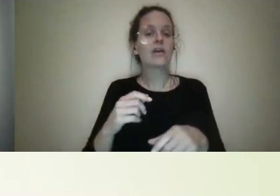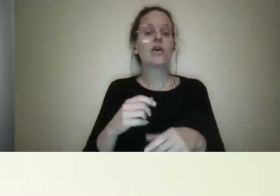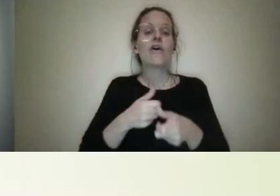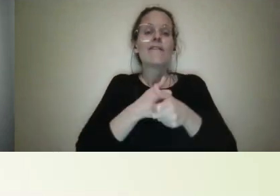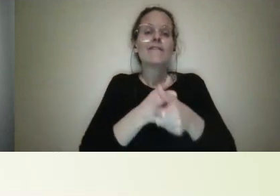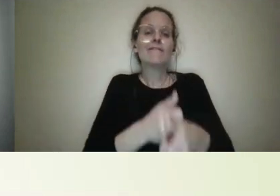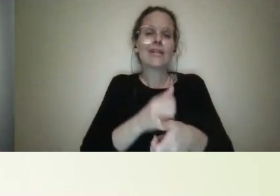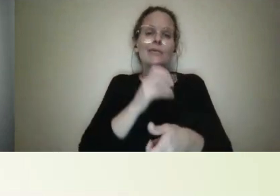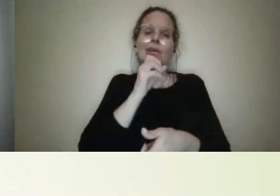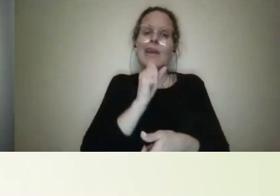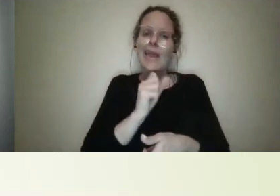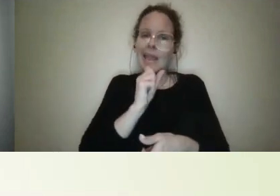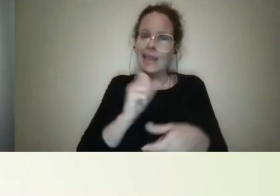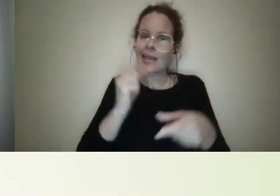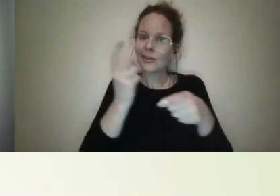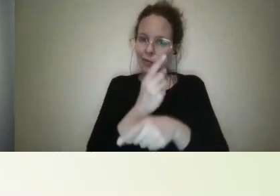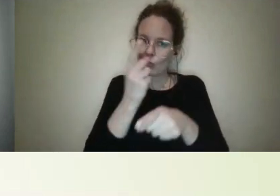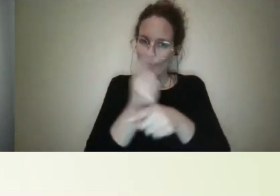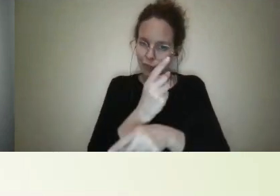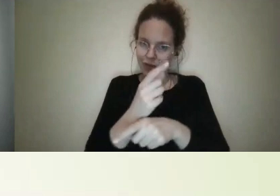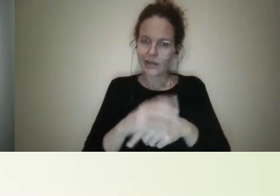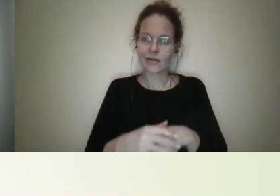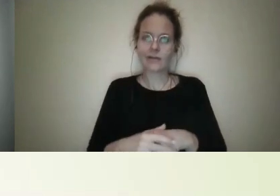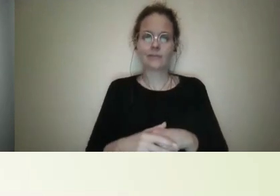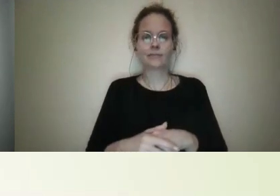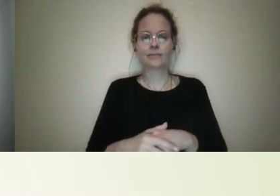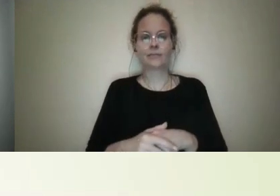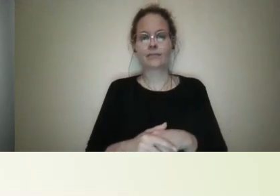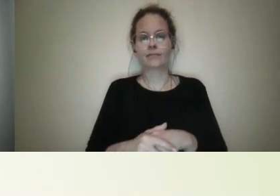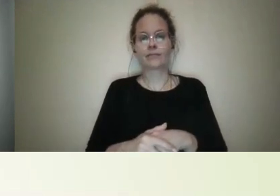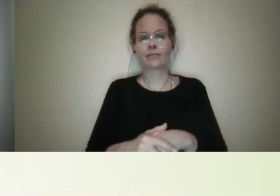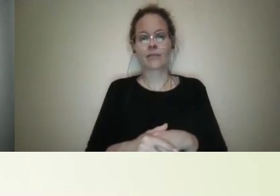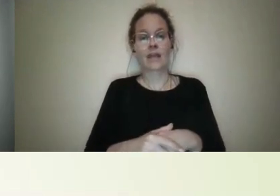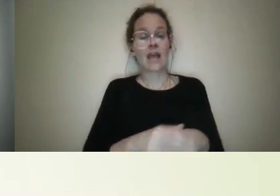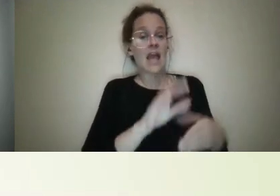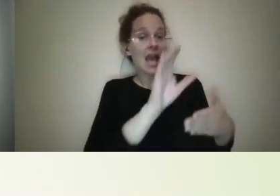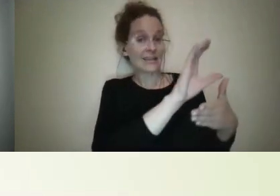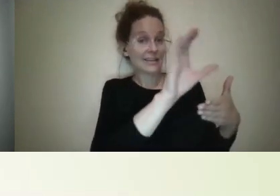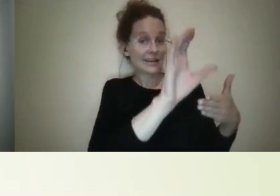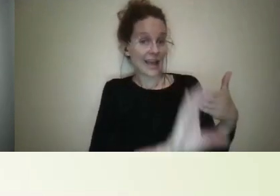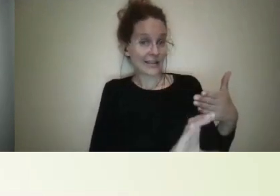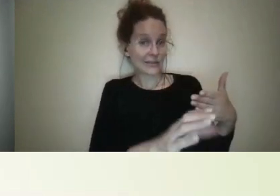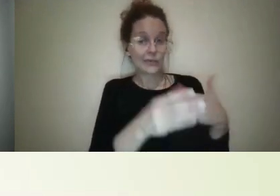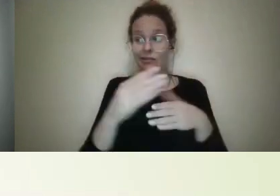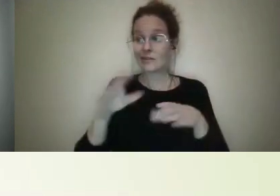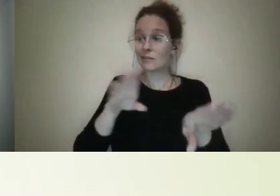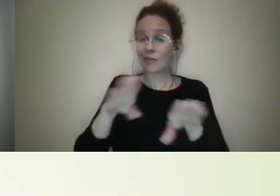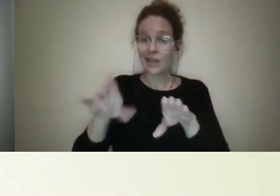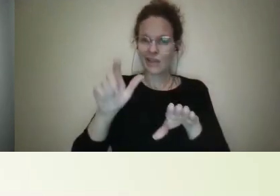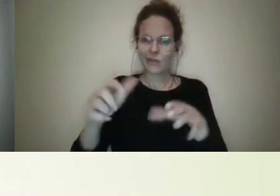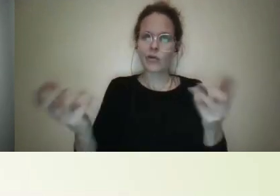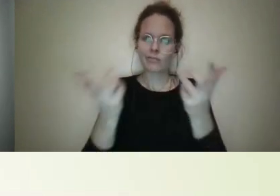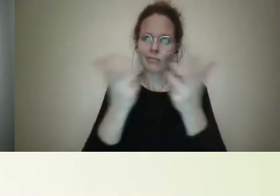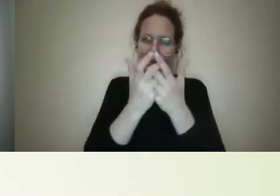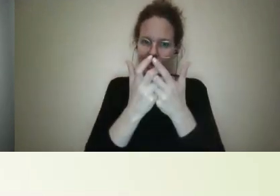consequences and we want to match the level of consequences with the behavior. So for example,